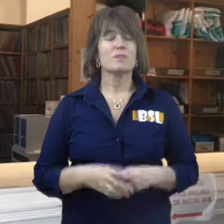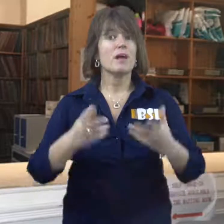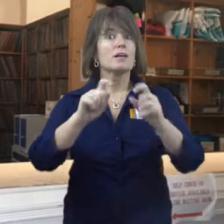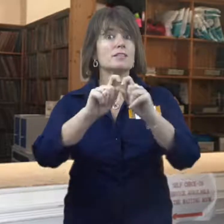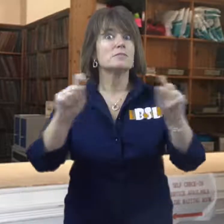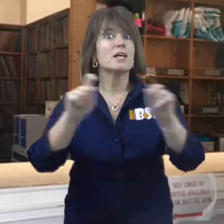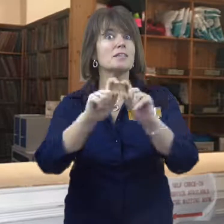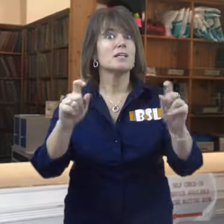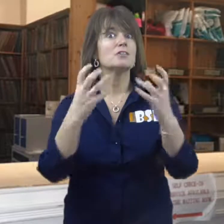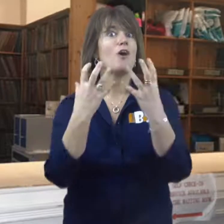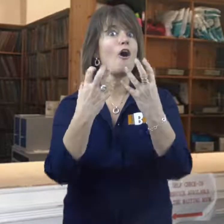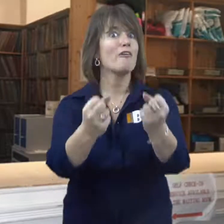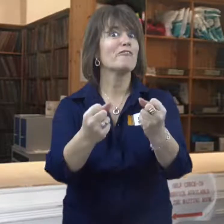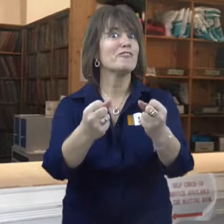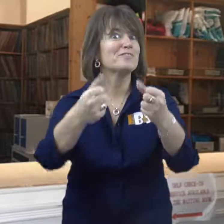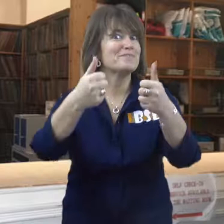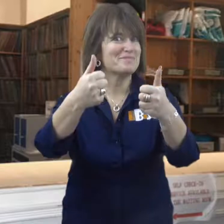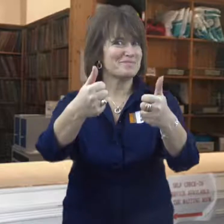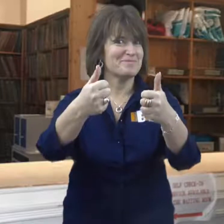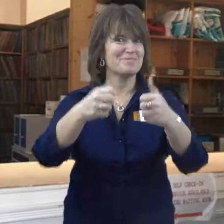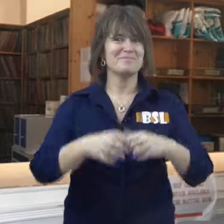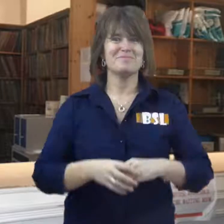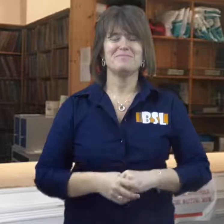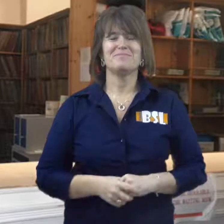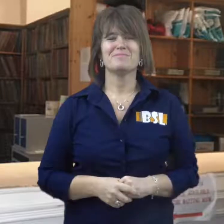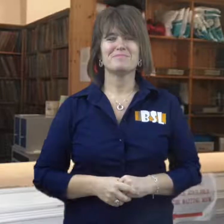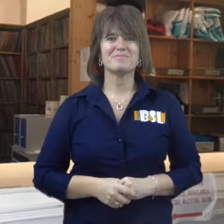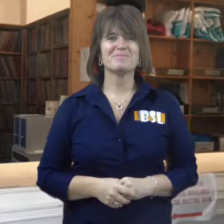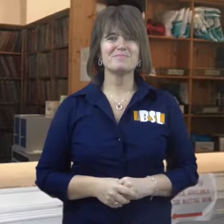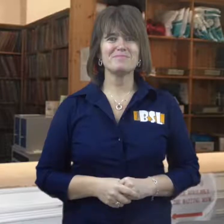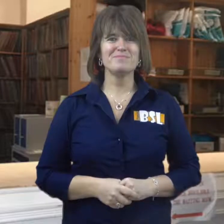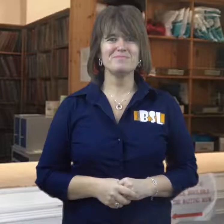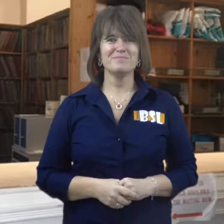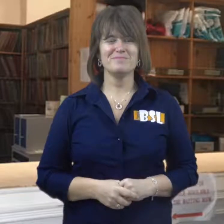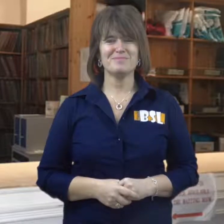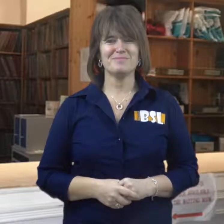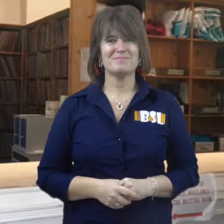Now with subtitles off